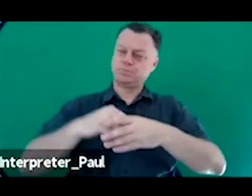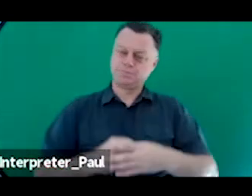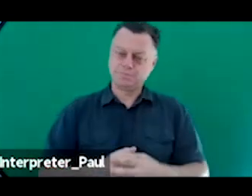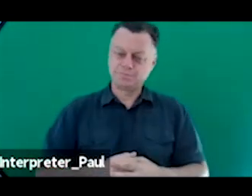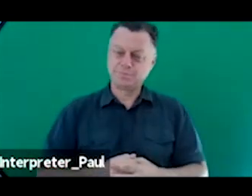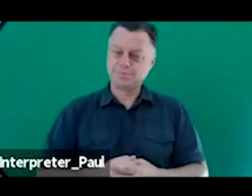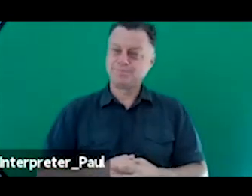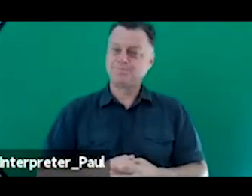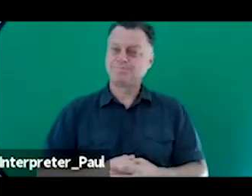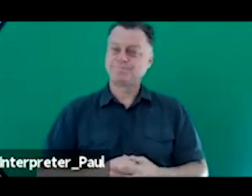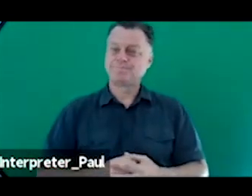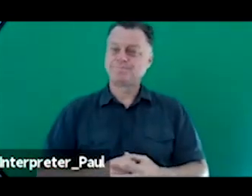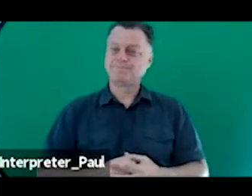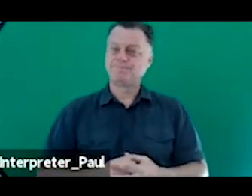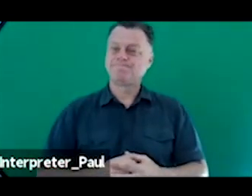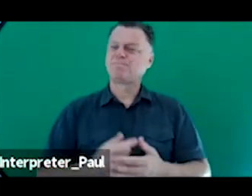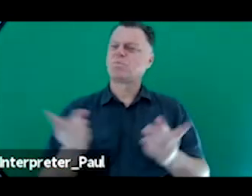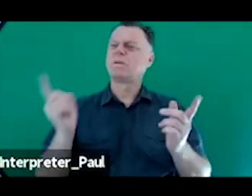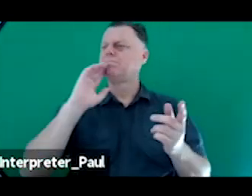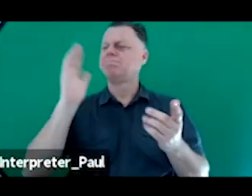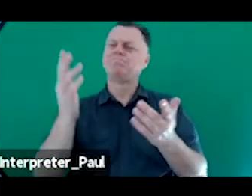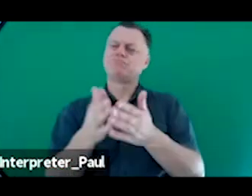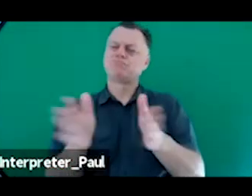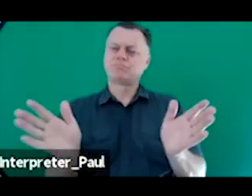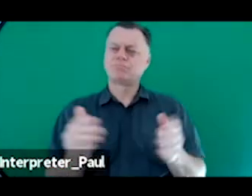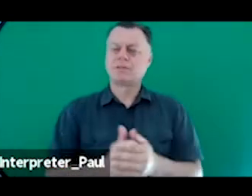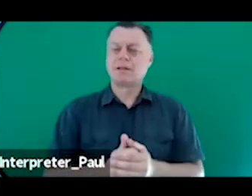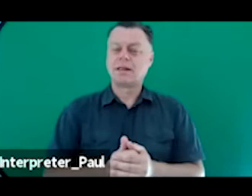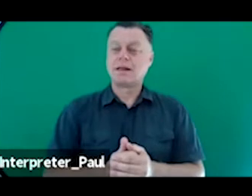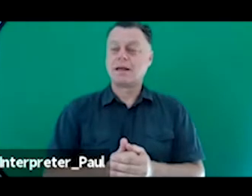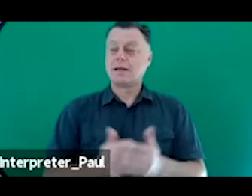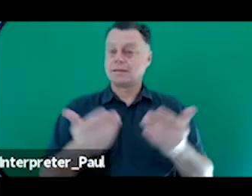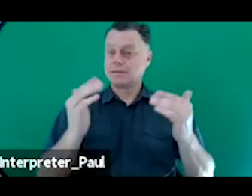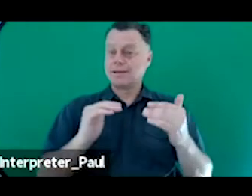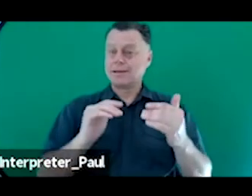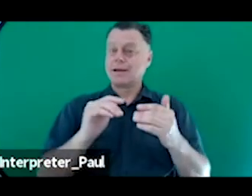that we talk about in a wider way. And accessibility is challenging at times for all